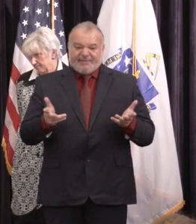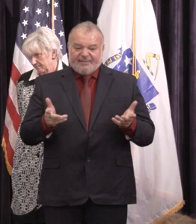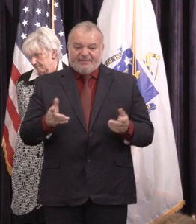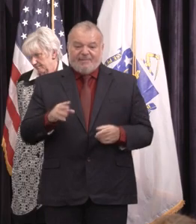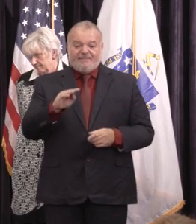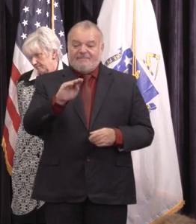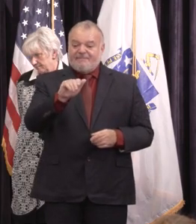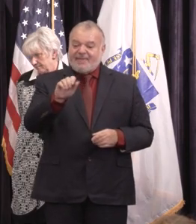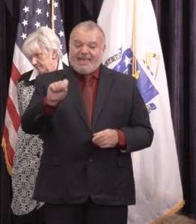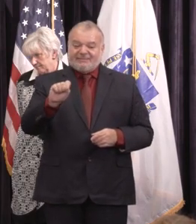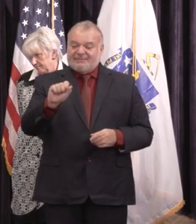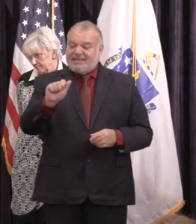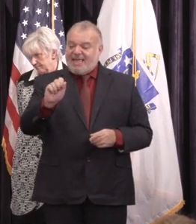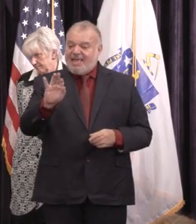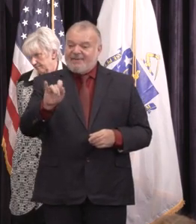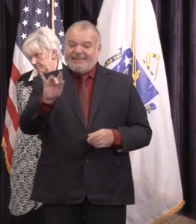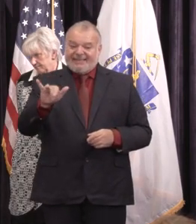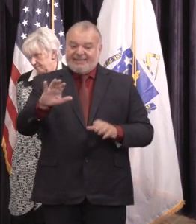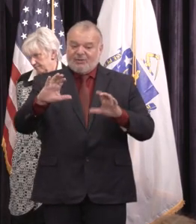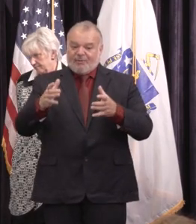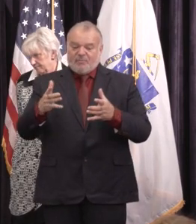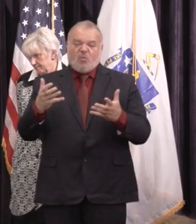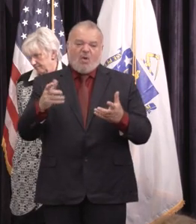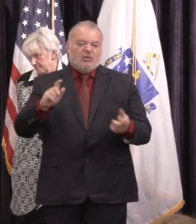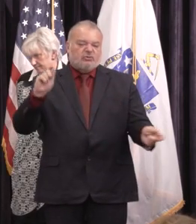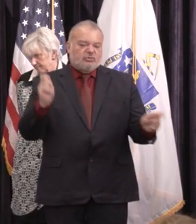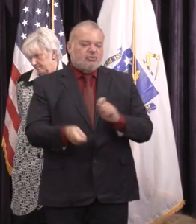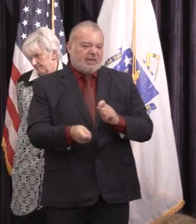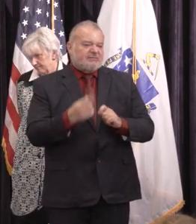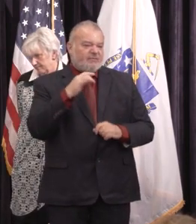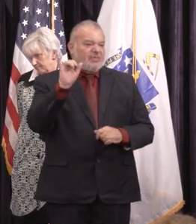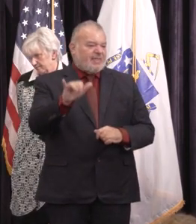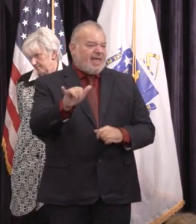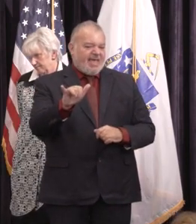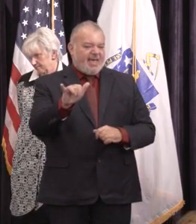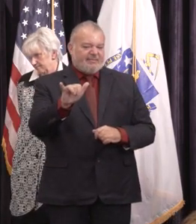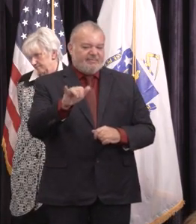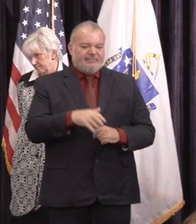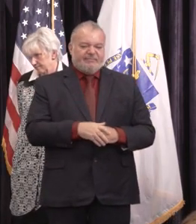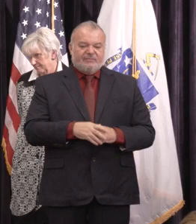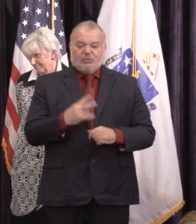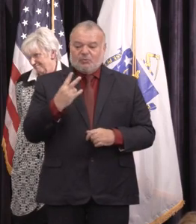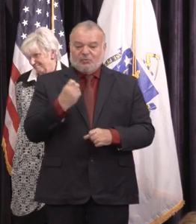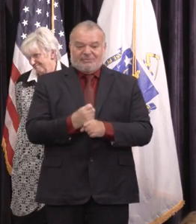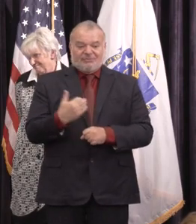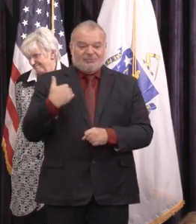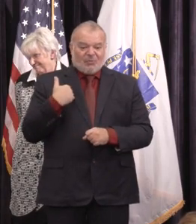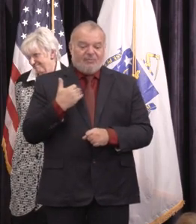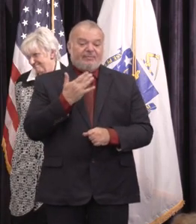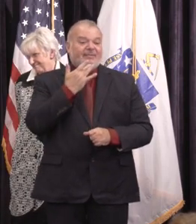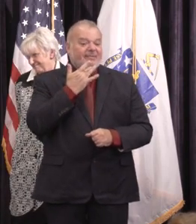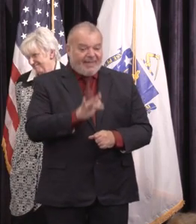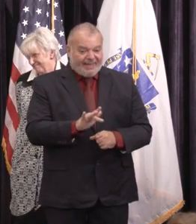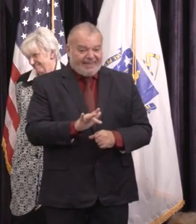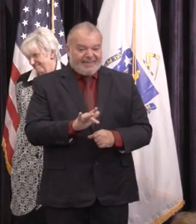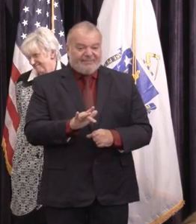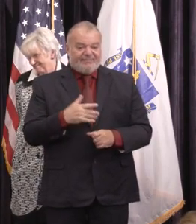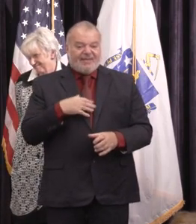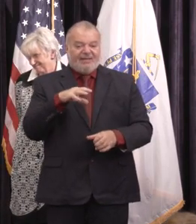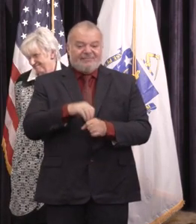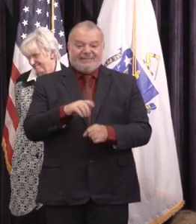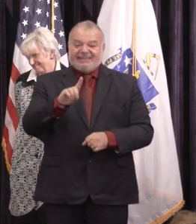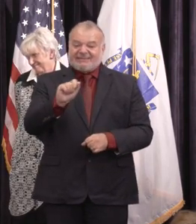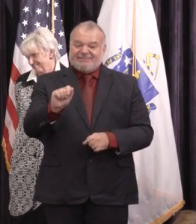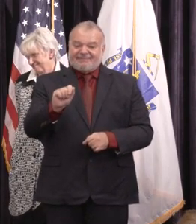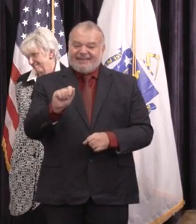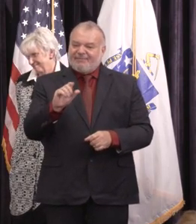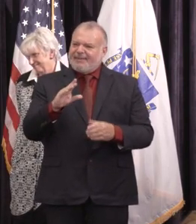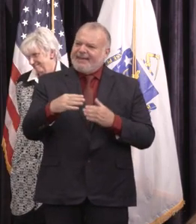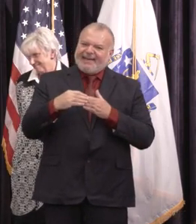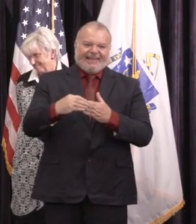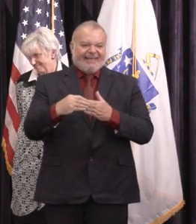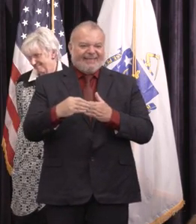years I was fortunate to reconnect with the agency as a disability inclusion leader and once again I